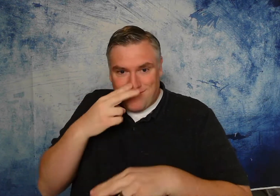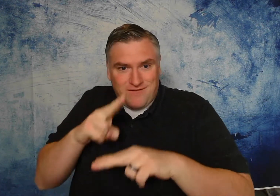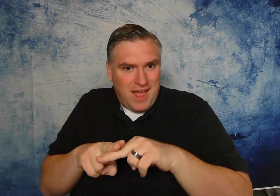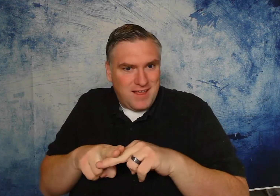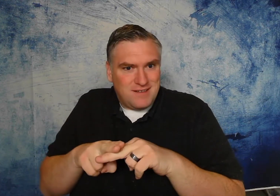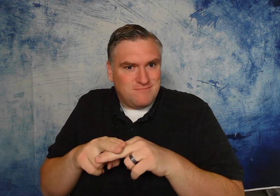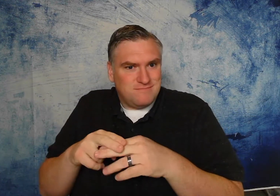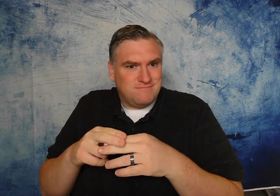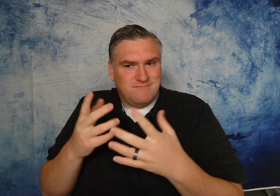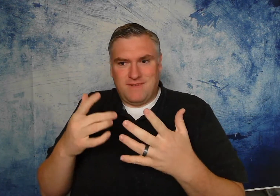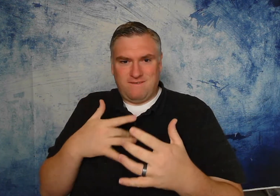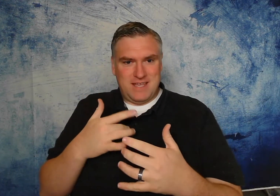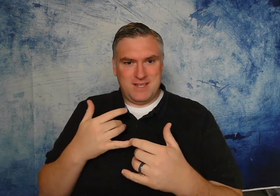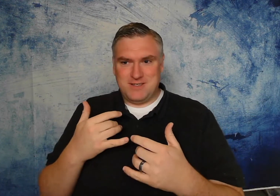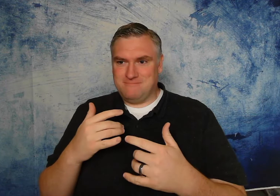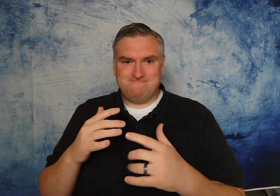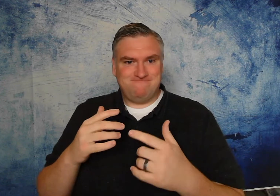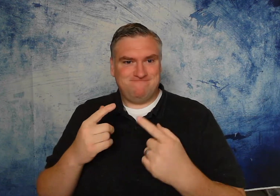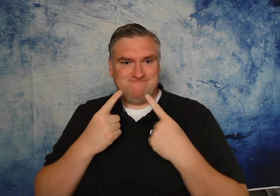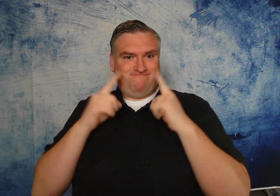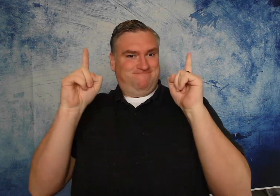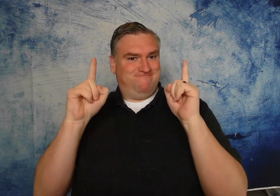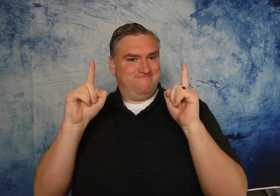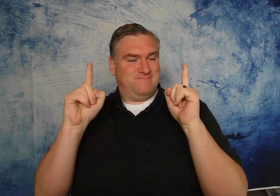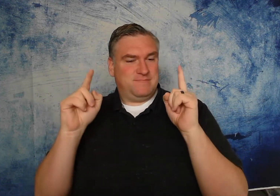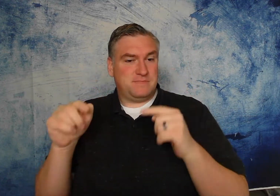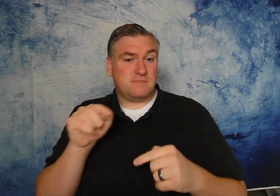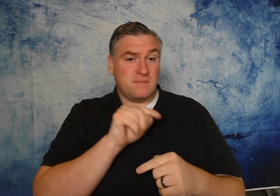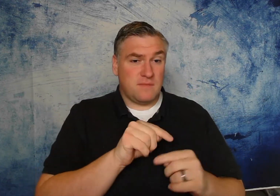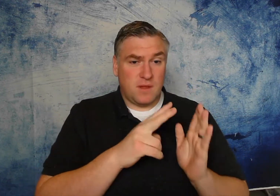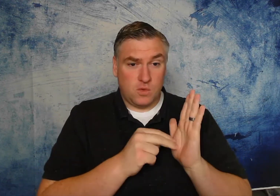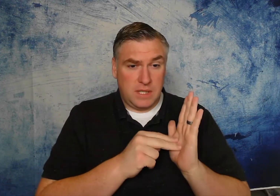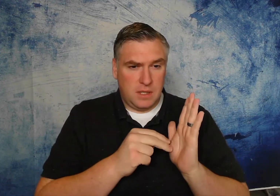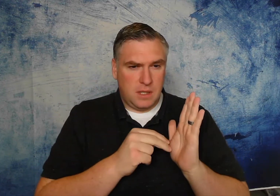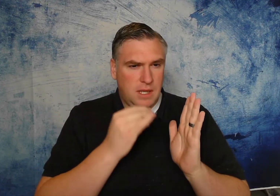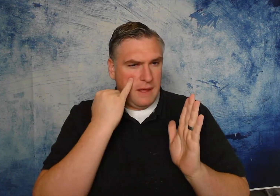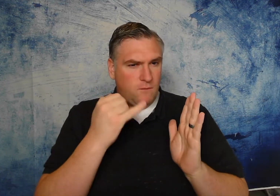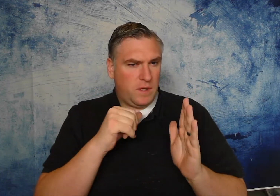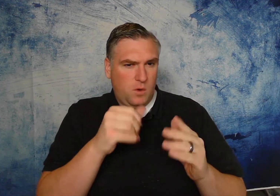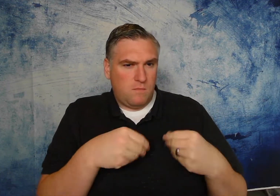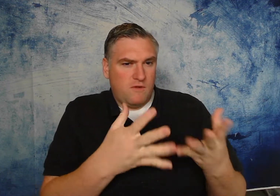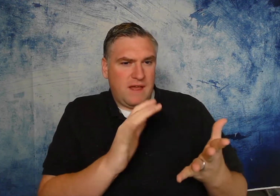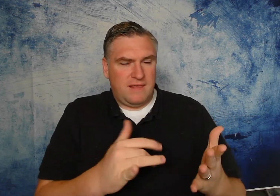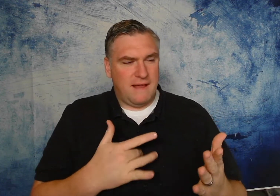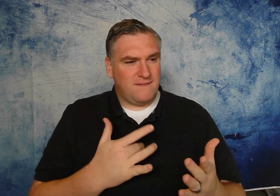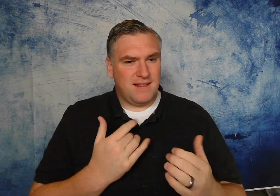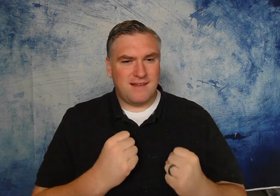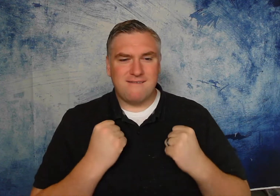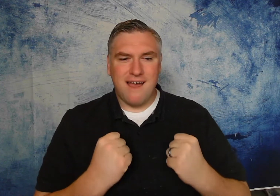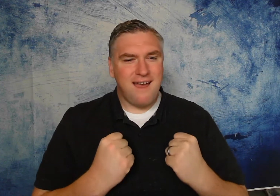they'll push through it. Why? Because it's fun! They feel successful. If we're not providing